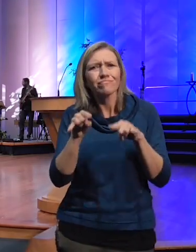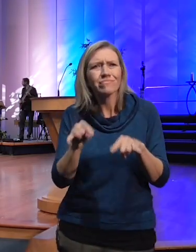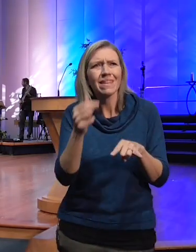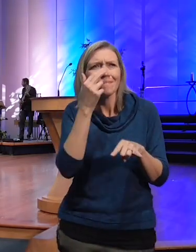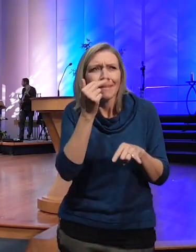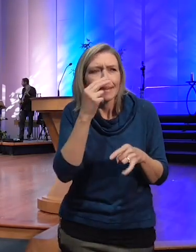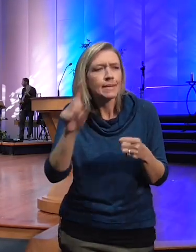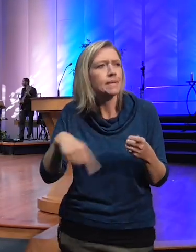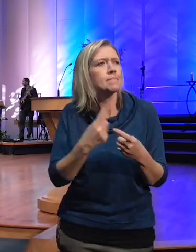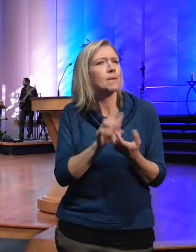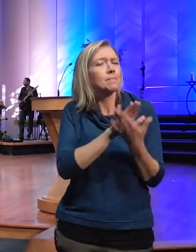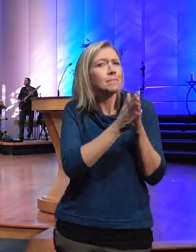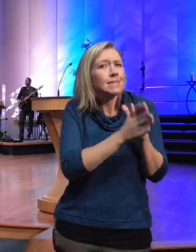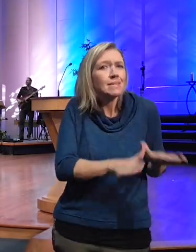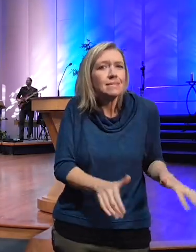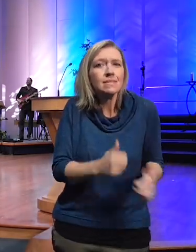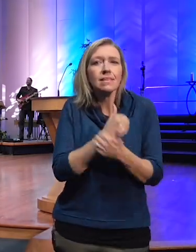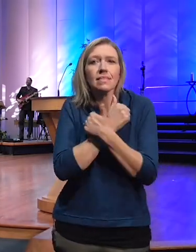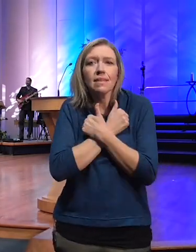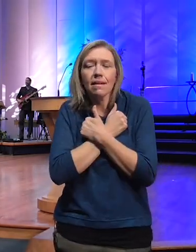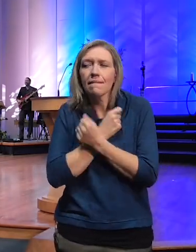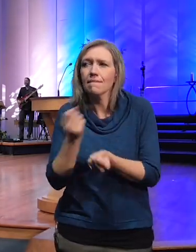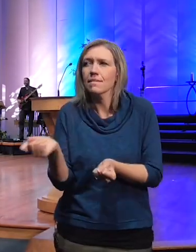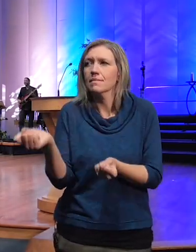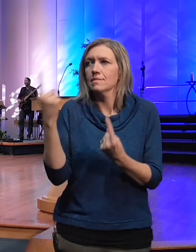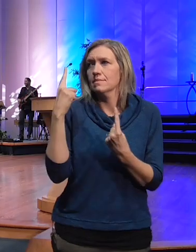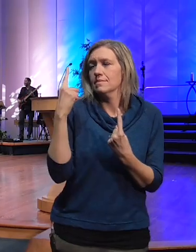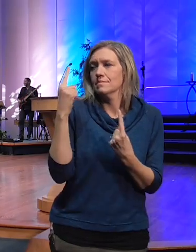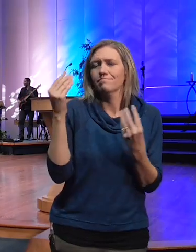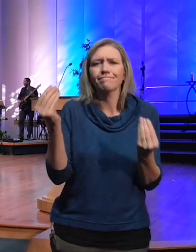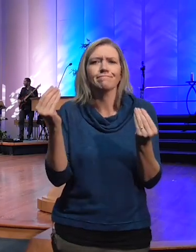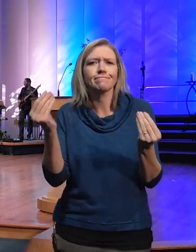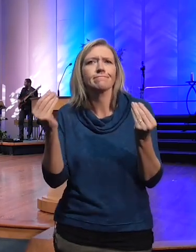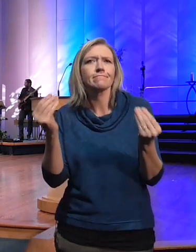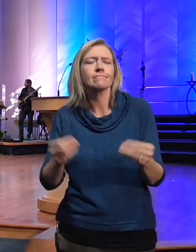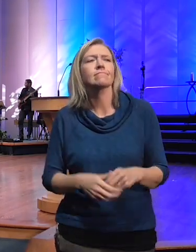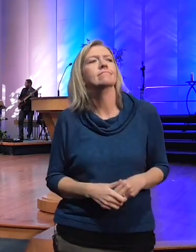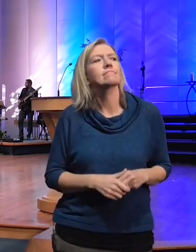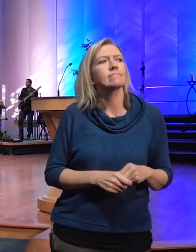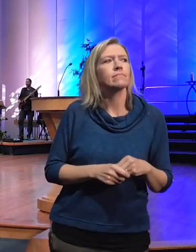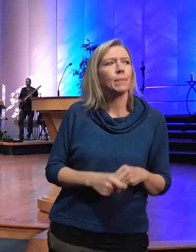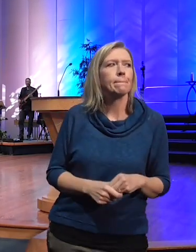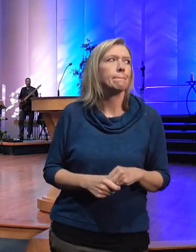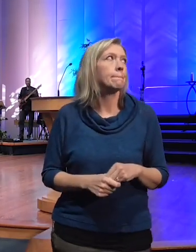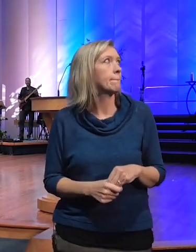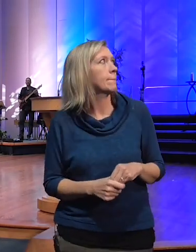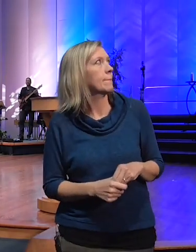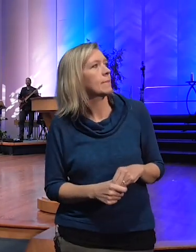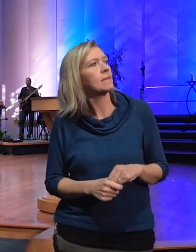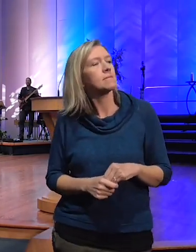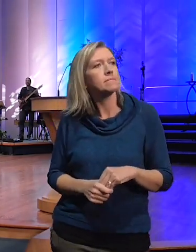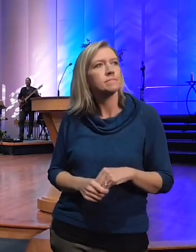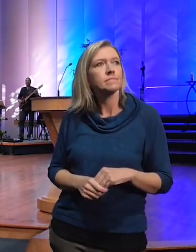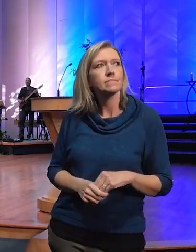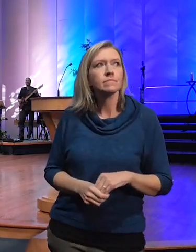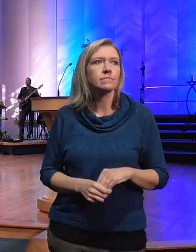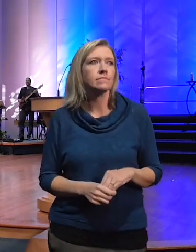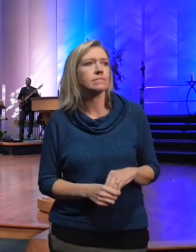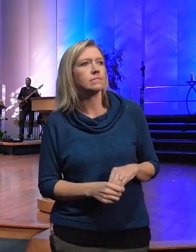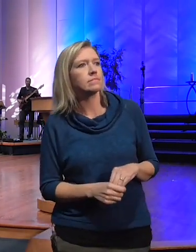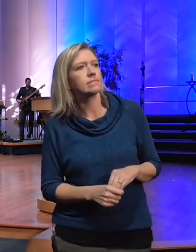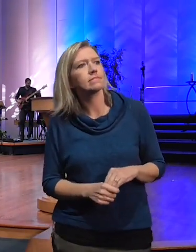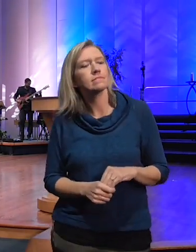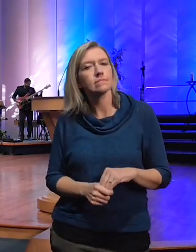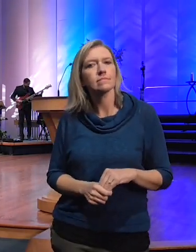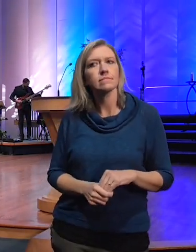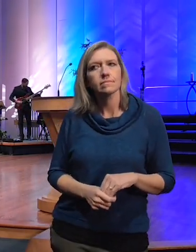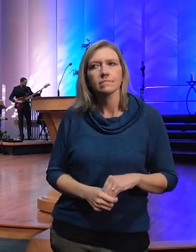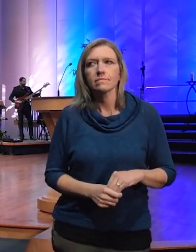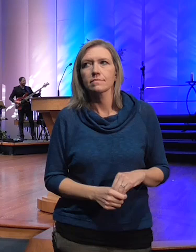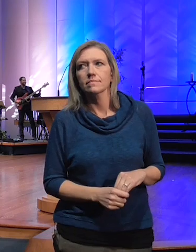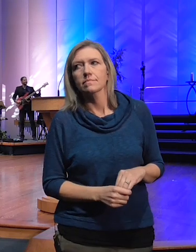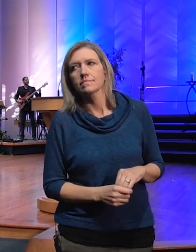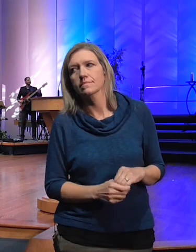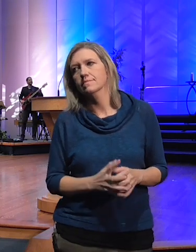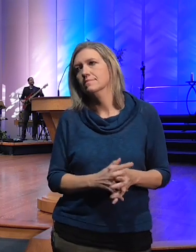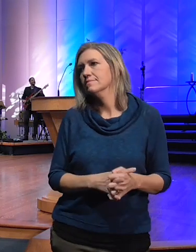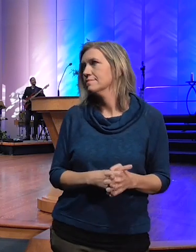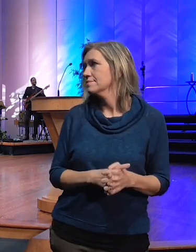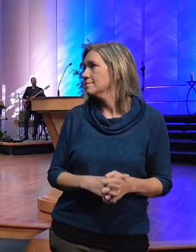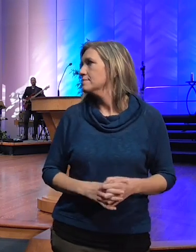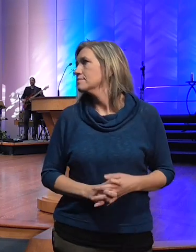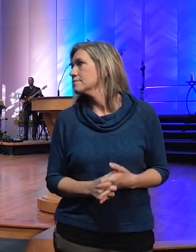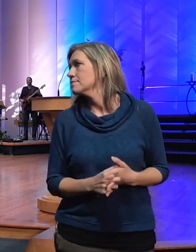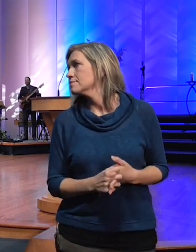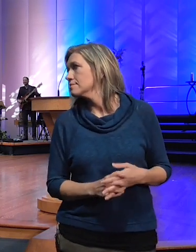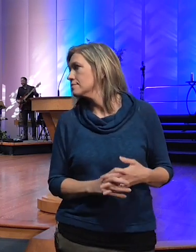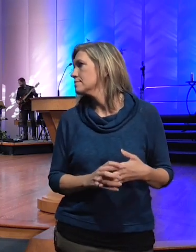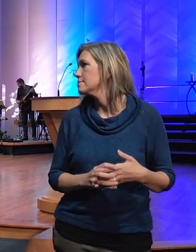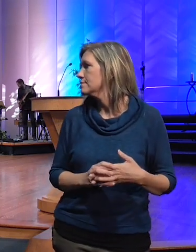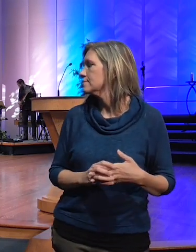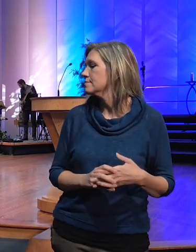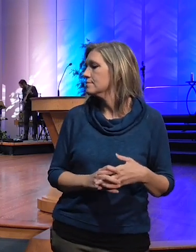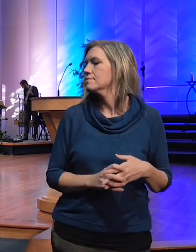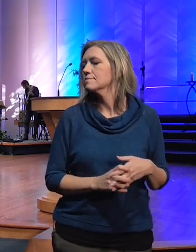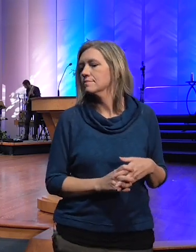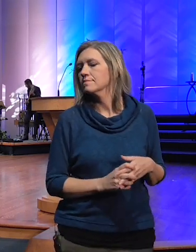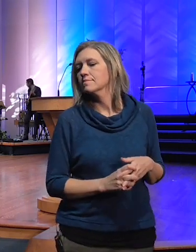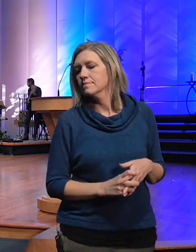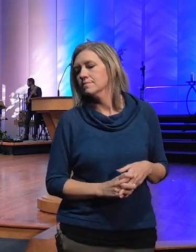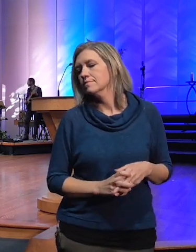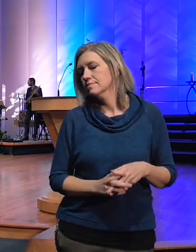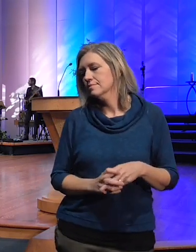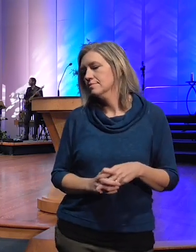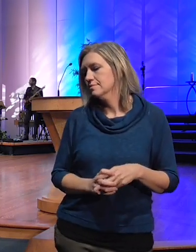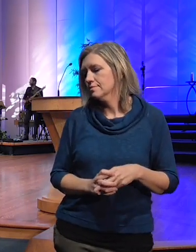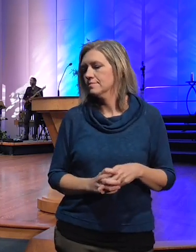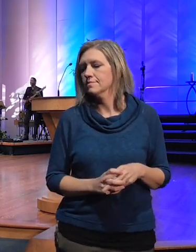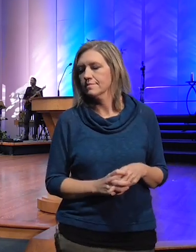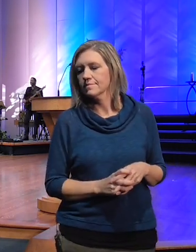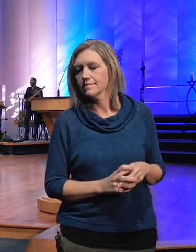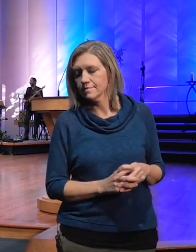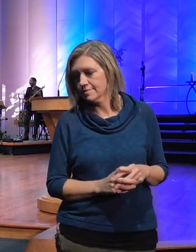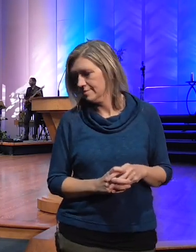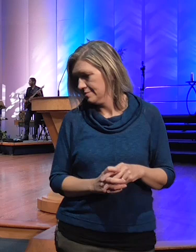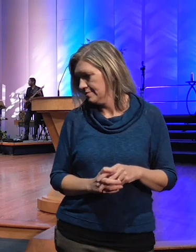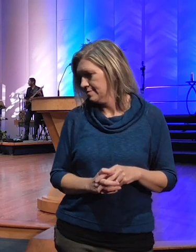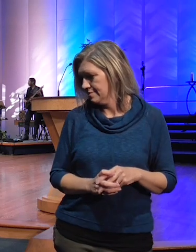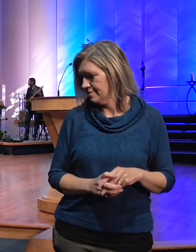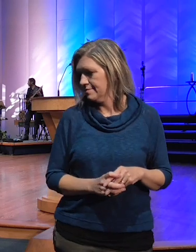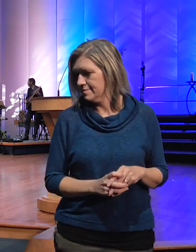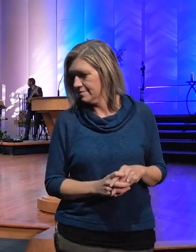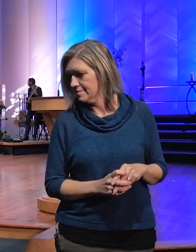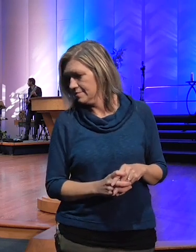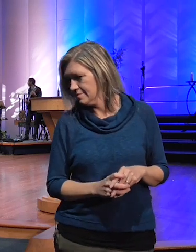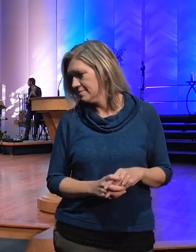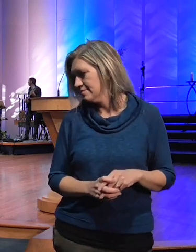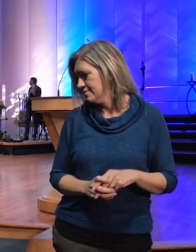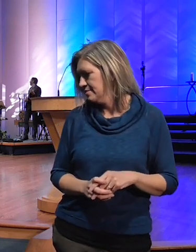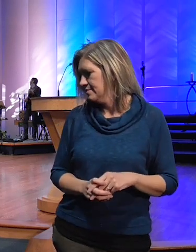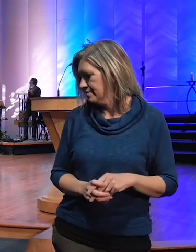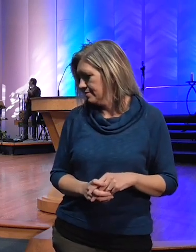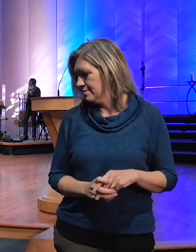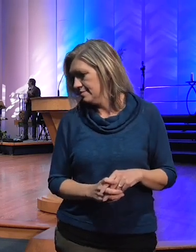peace love and understanding